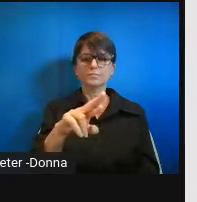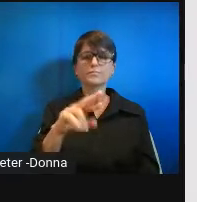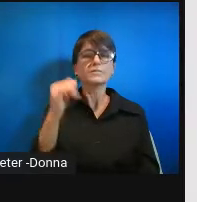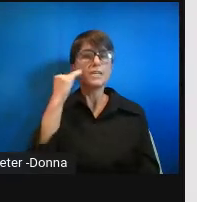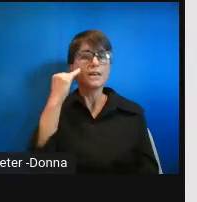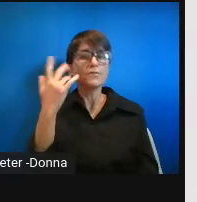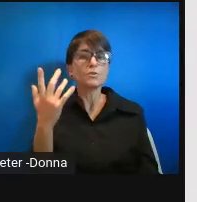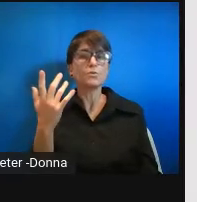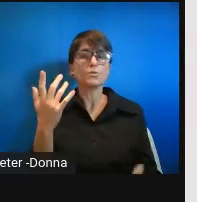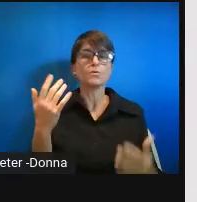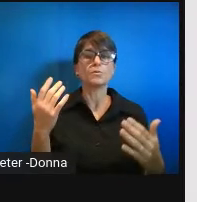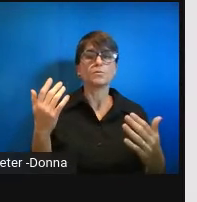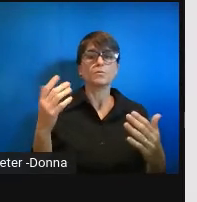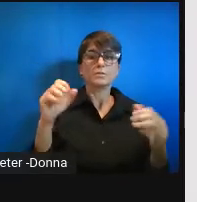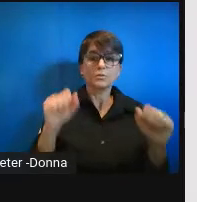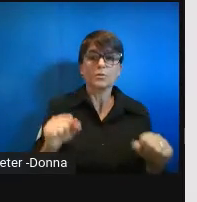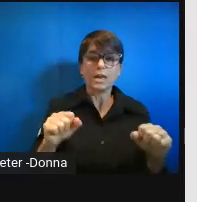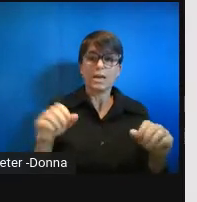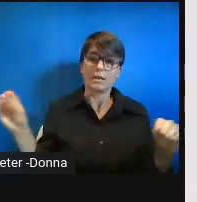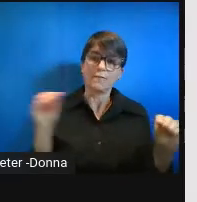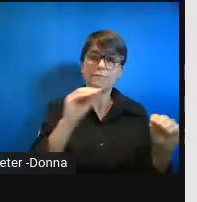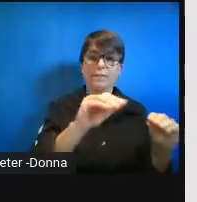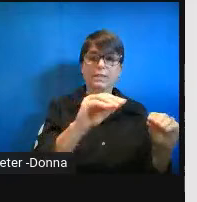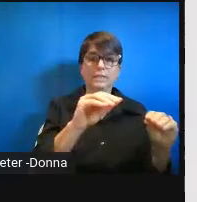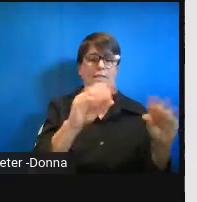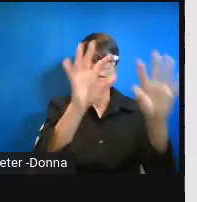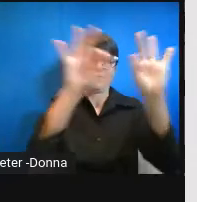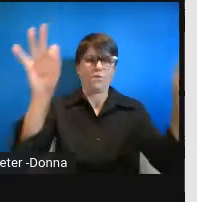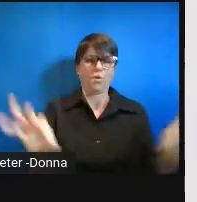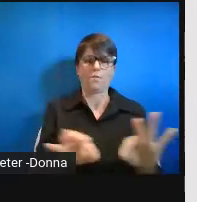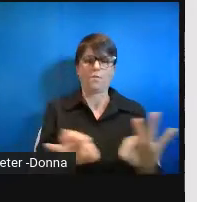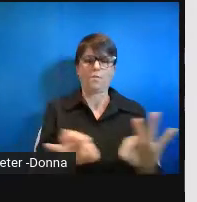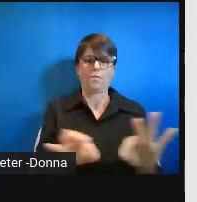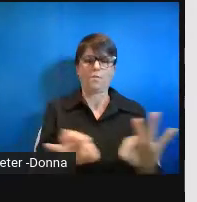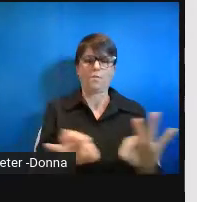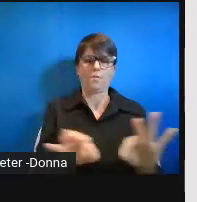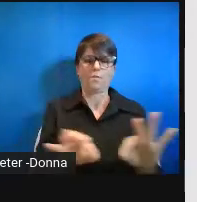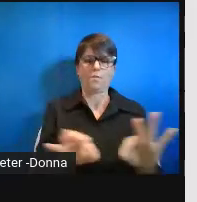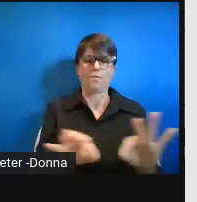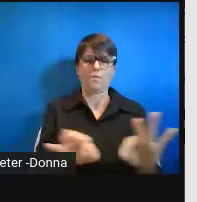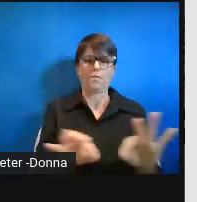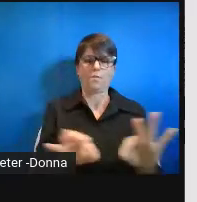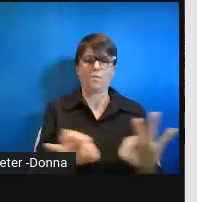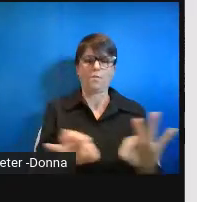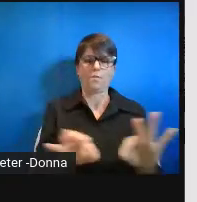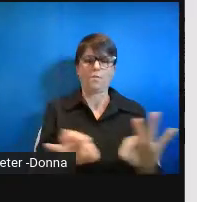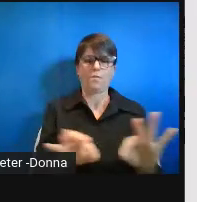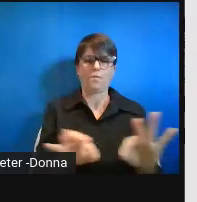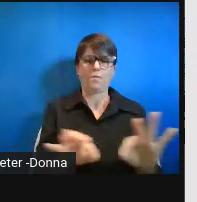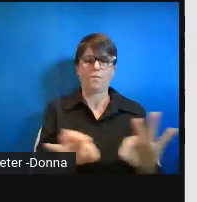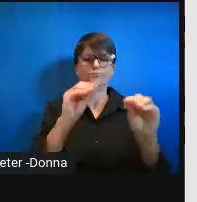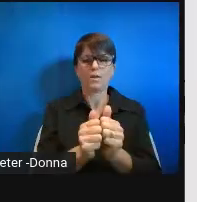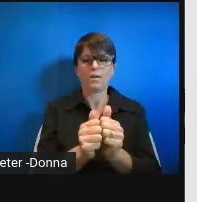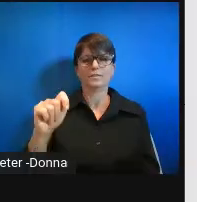It requires more detailed information including userability test for people with disabilities.